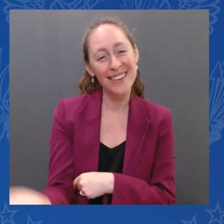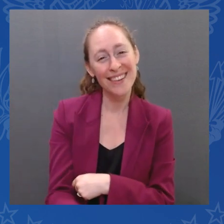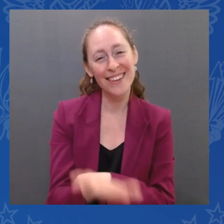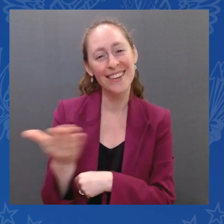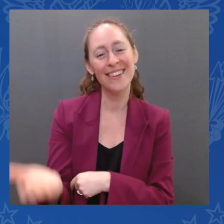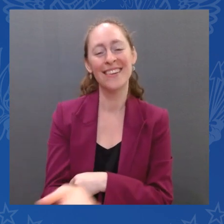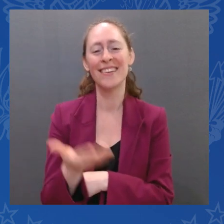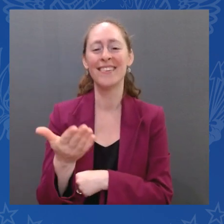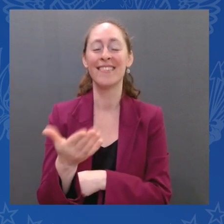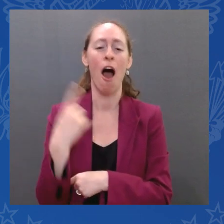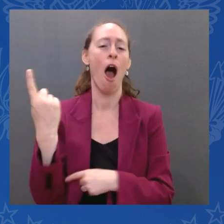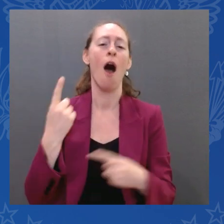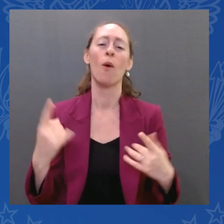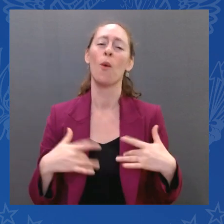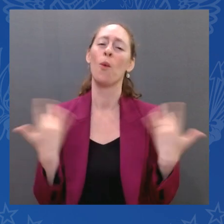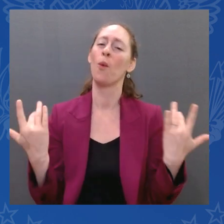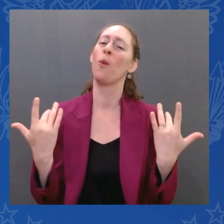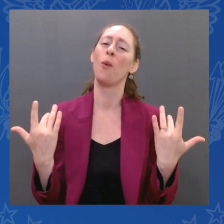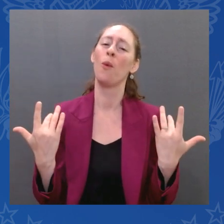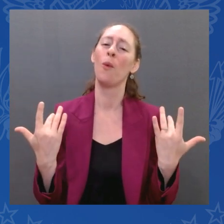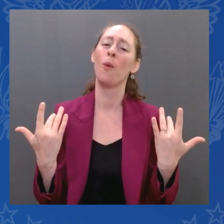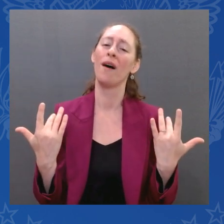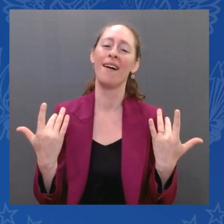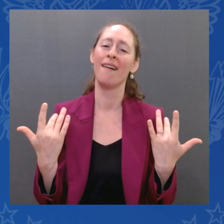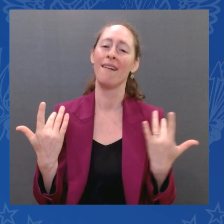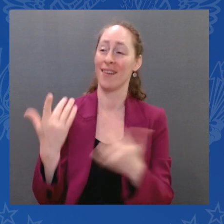Mr. President, welcome to Israel.